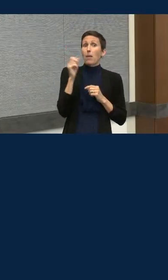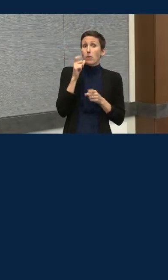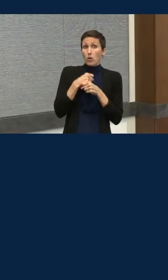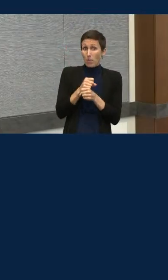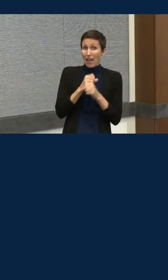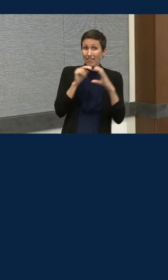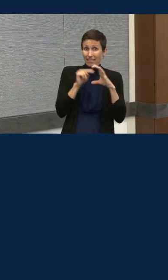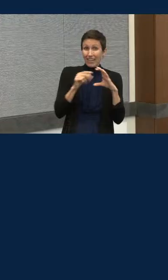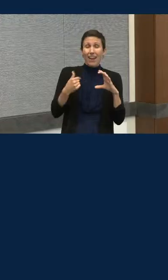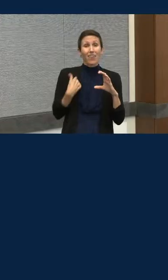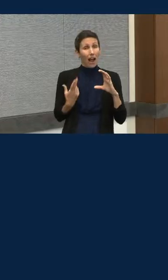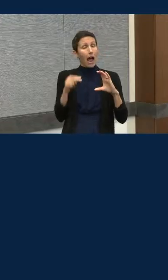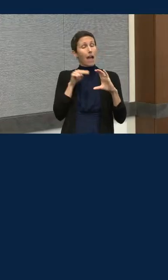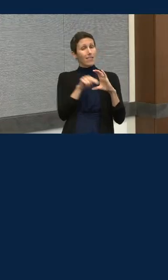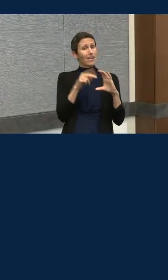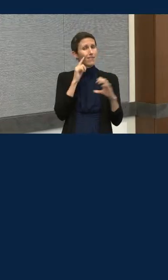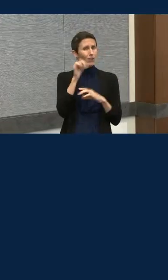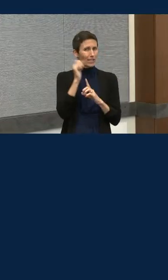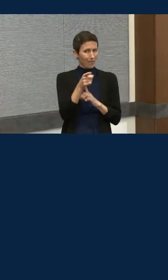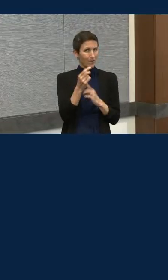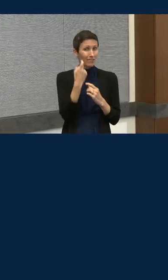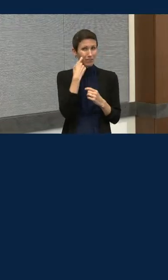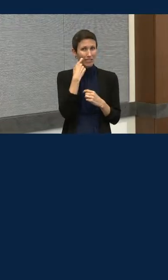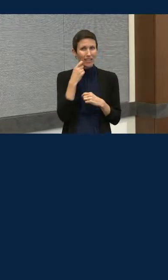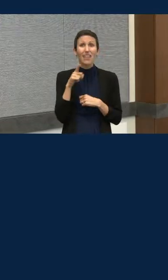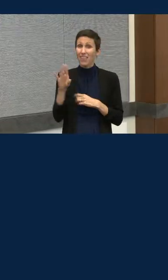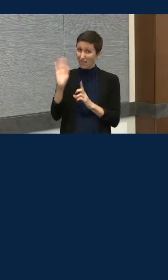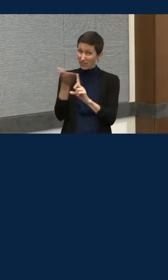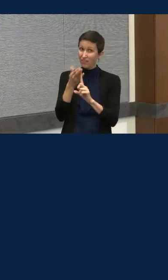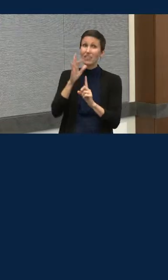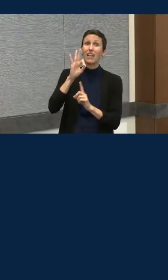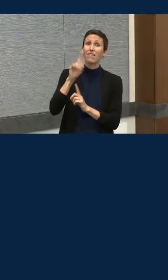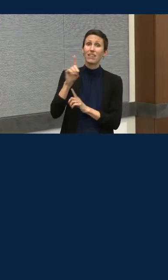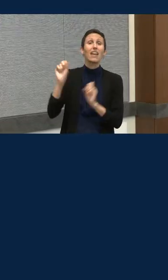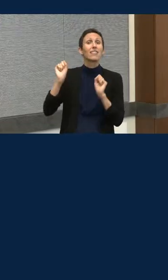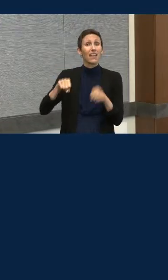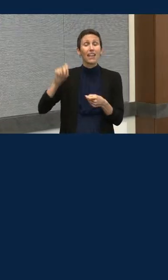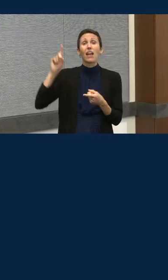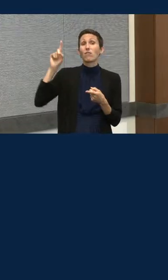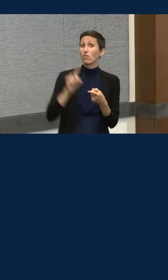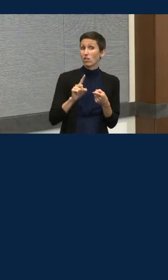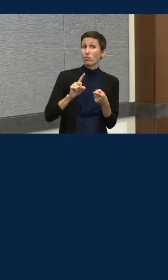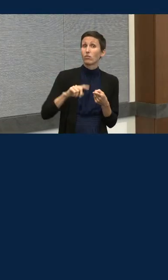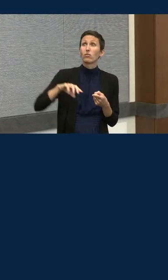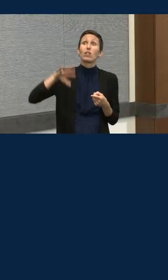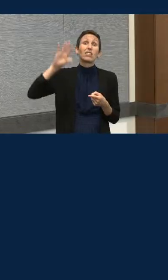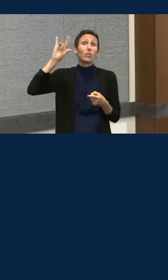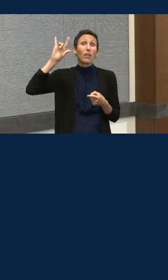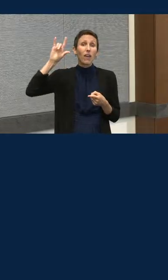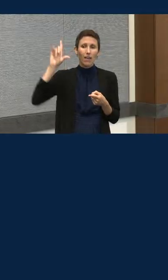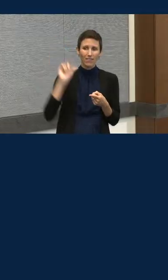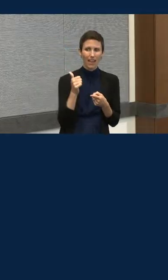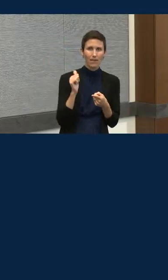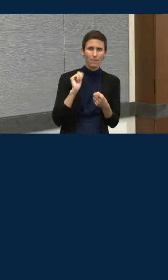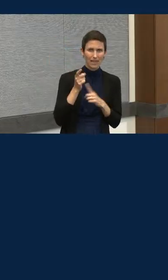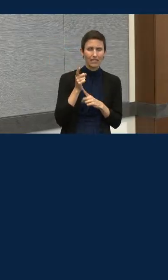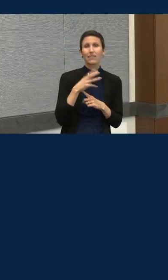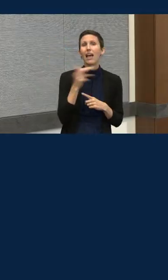for ten minutes recently convinced the FDA can be reduced